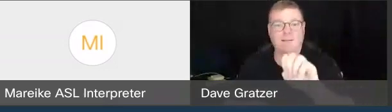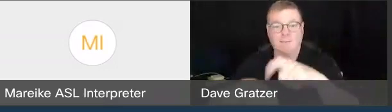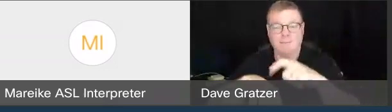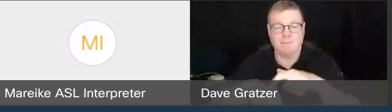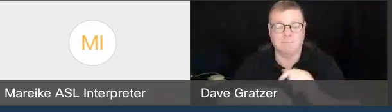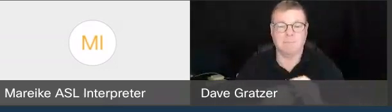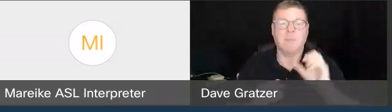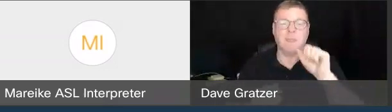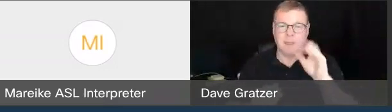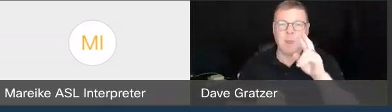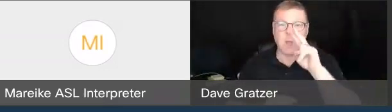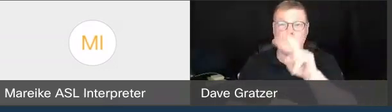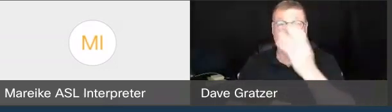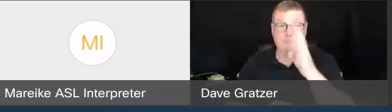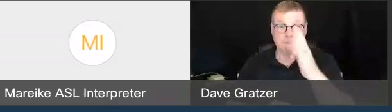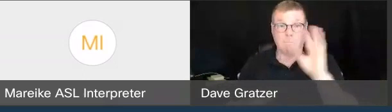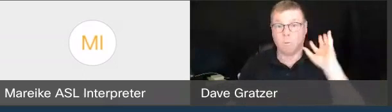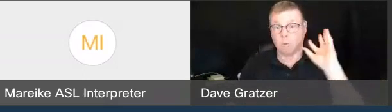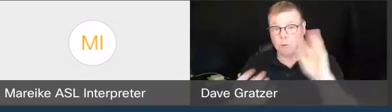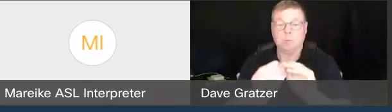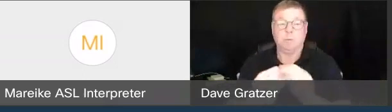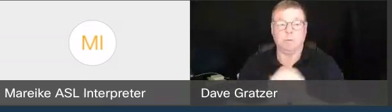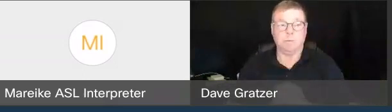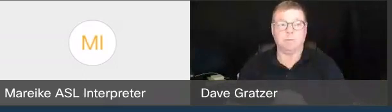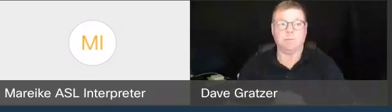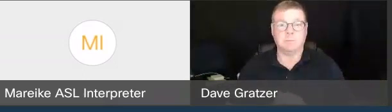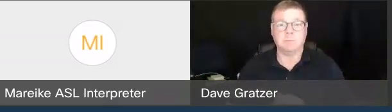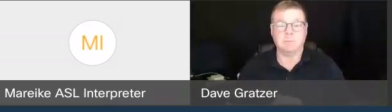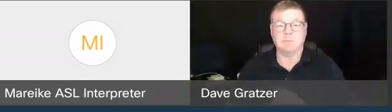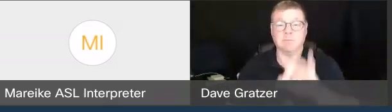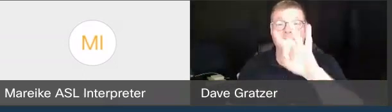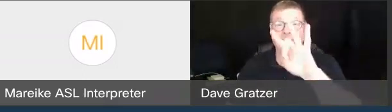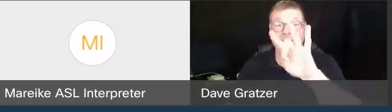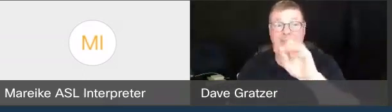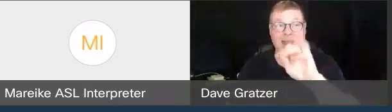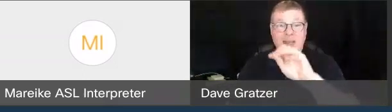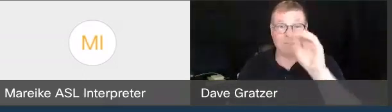looking at the blue bar which is the total sample, 80% experienced a physical assault,